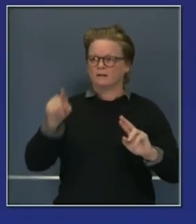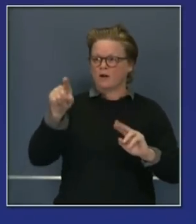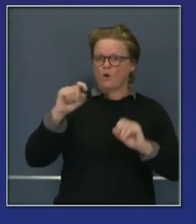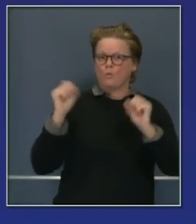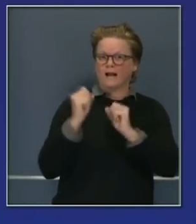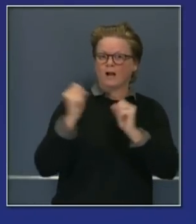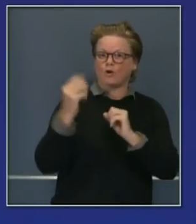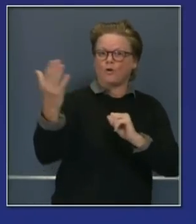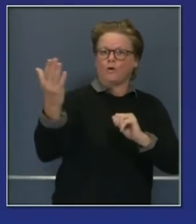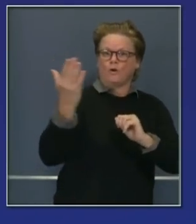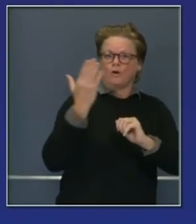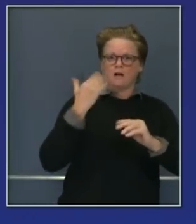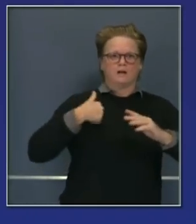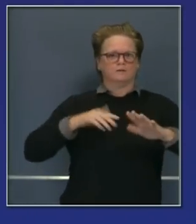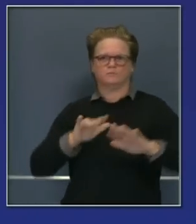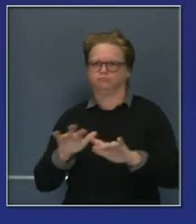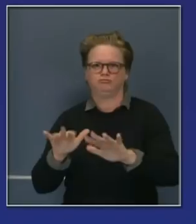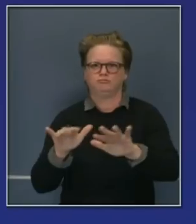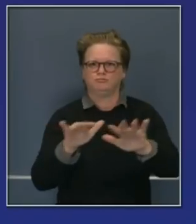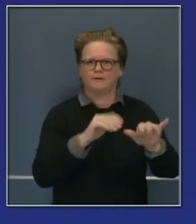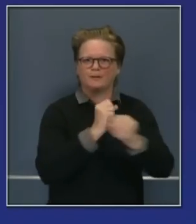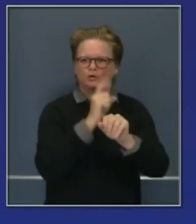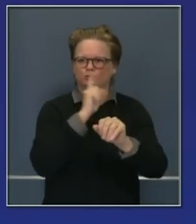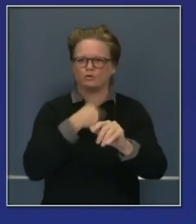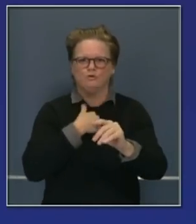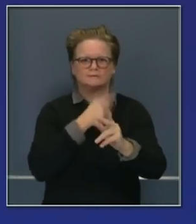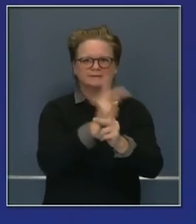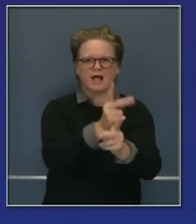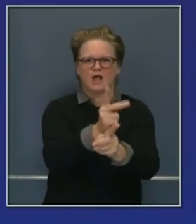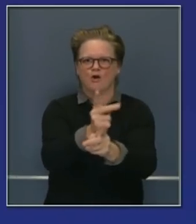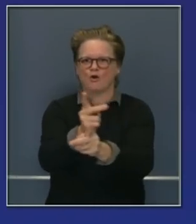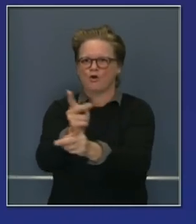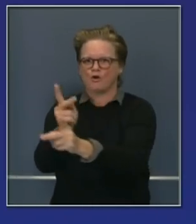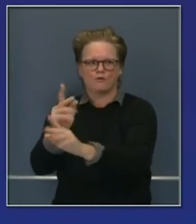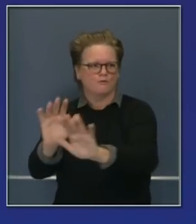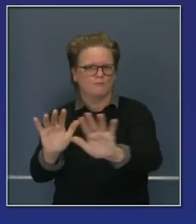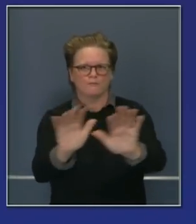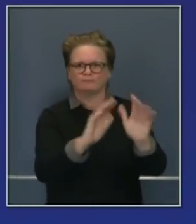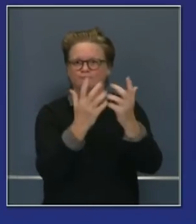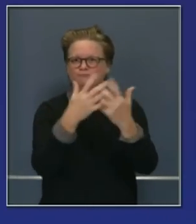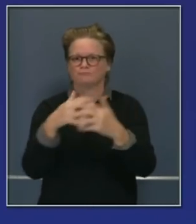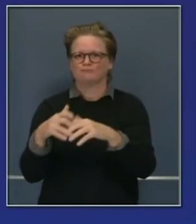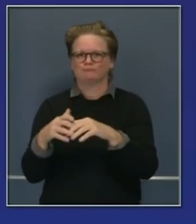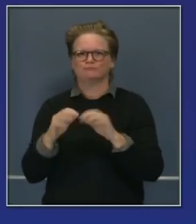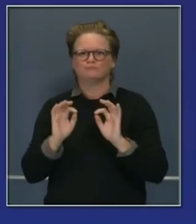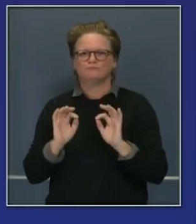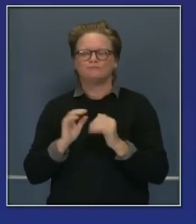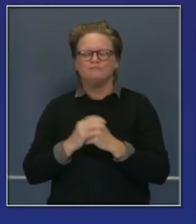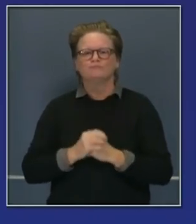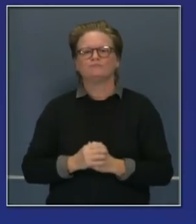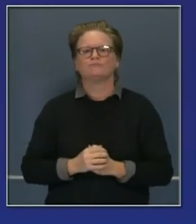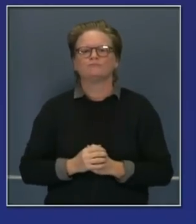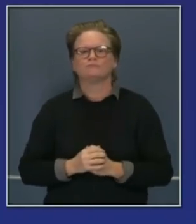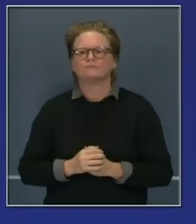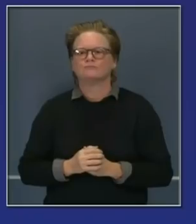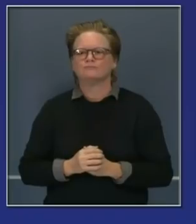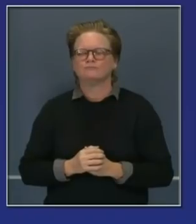OVERVIEW OF HOW WE HAVE PREPARED IN ANTICIPATION FOR WHAT WE REFER TO IN THIS STATE